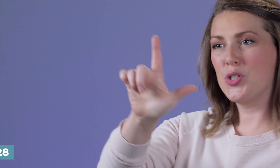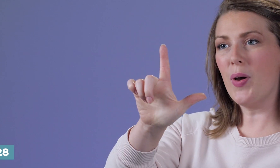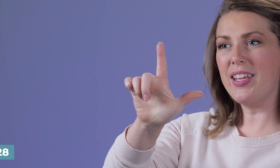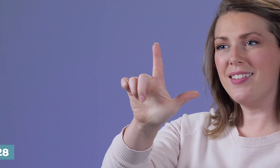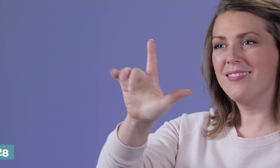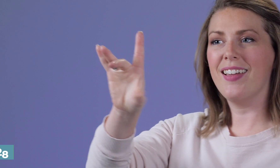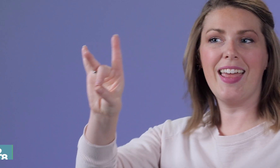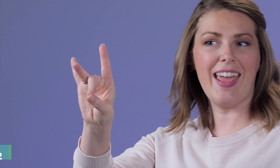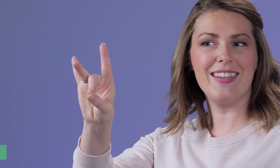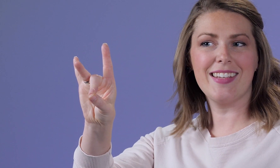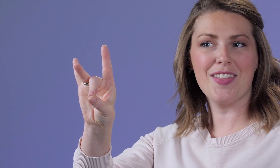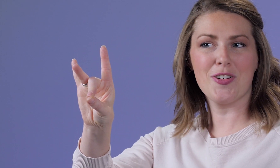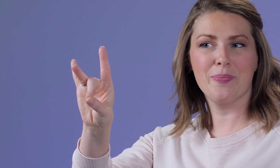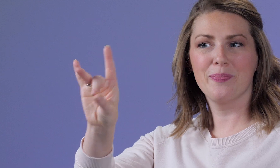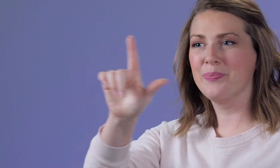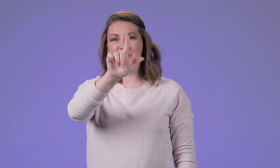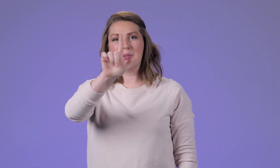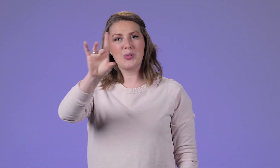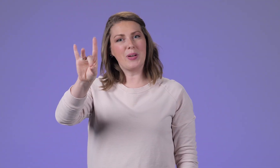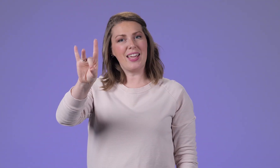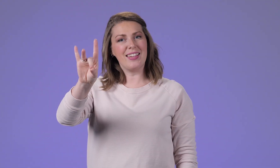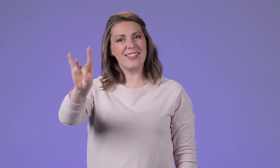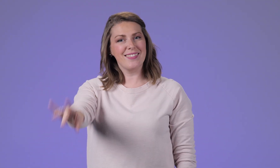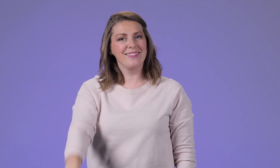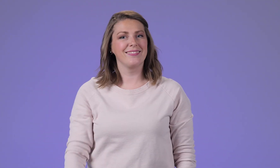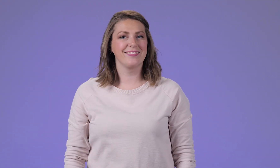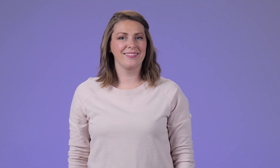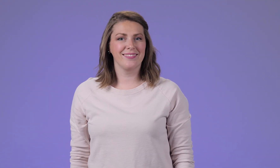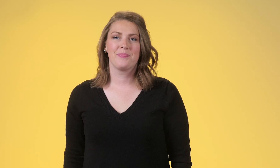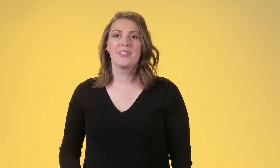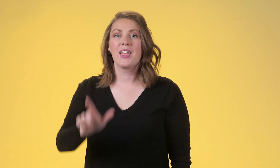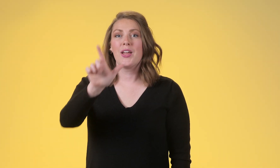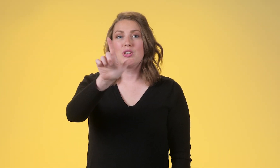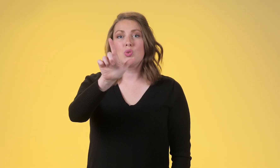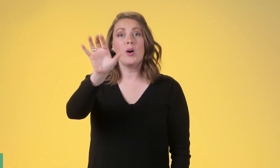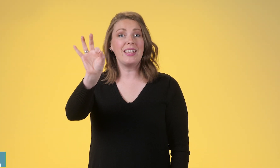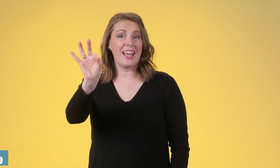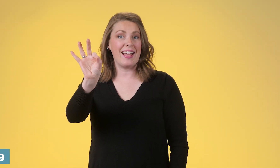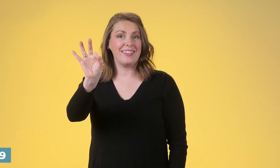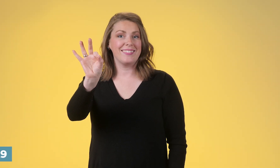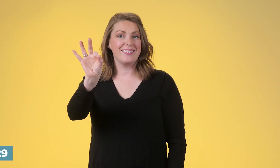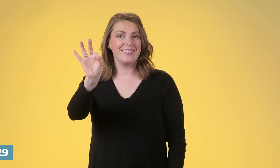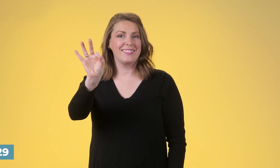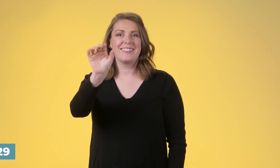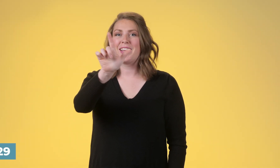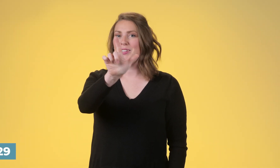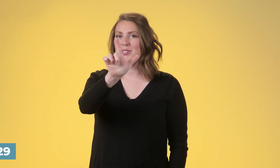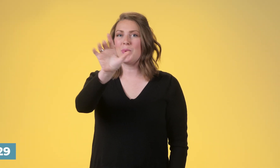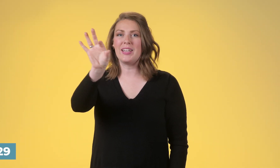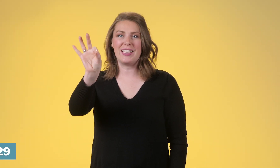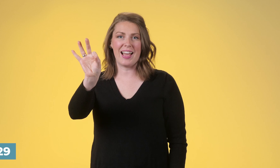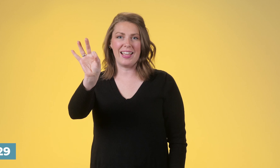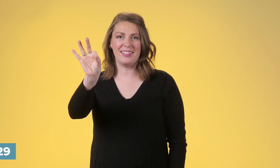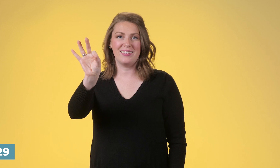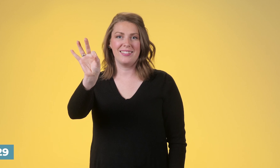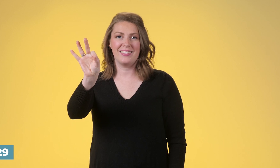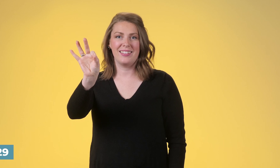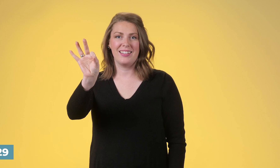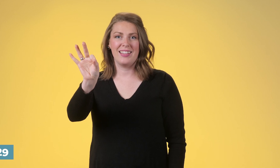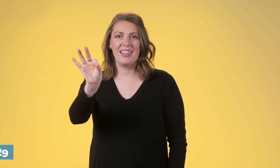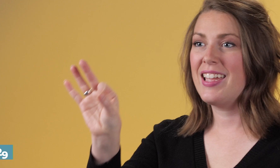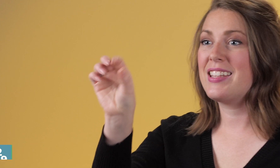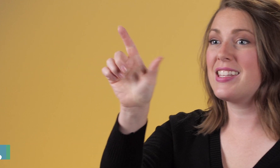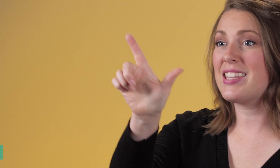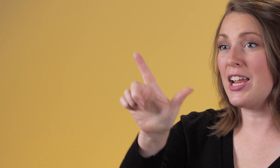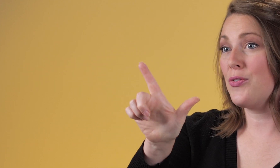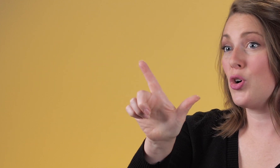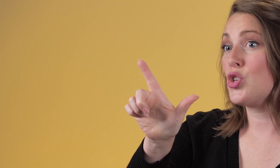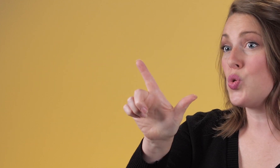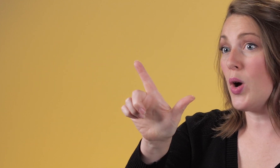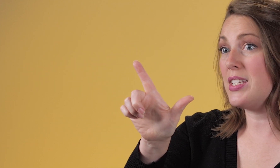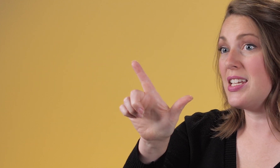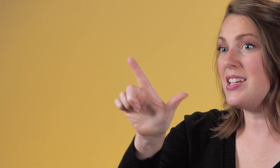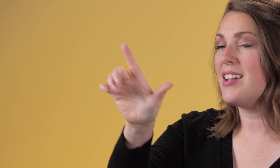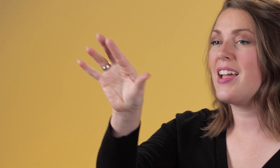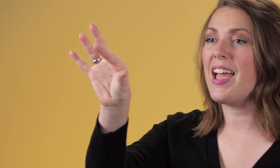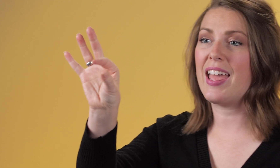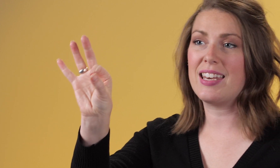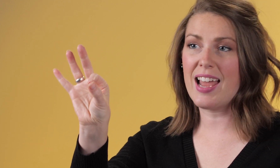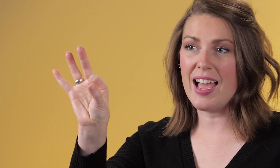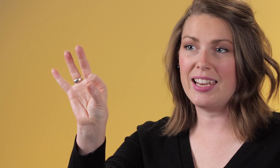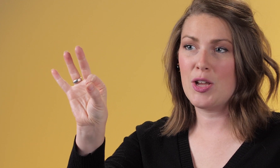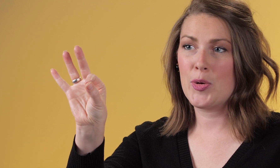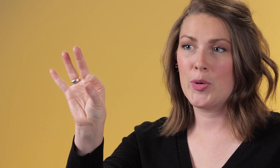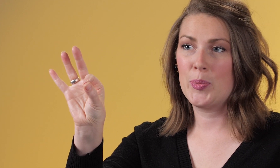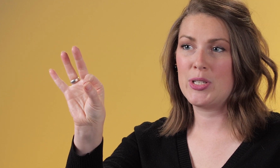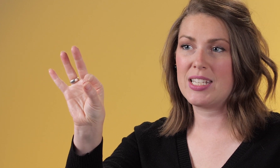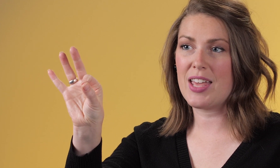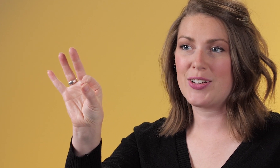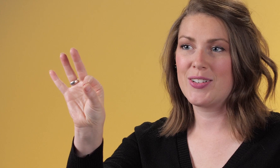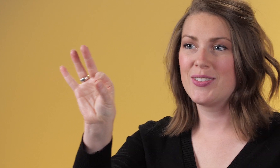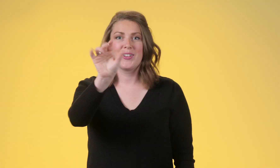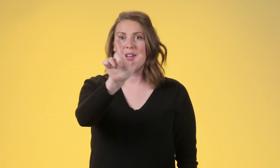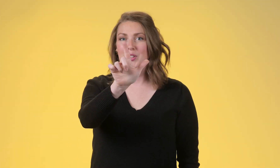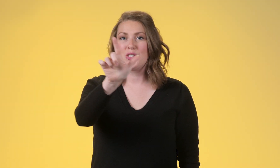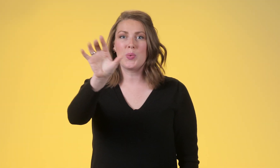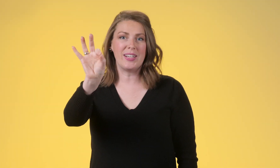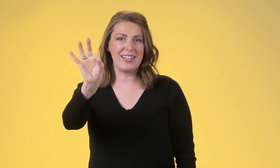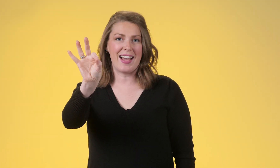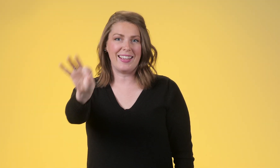twenty and eight together '28.' "Twenty-nine, 29,' is the sign for 20 and 9 put together '29.'